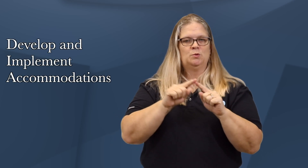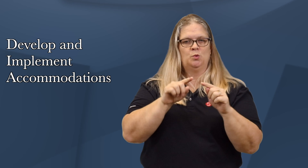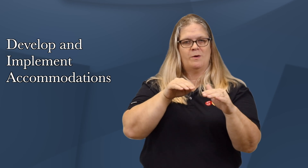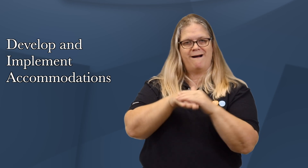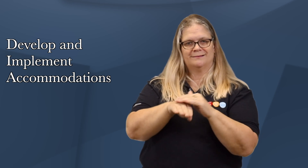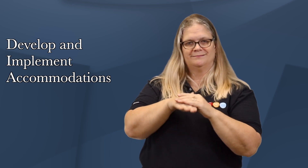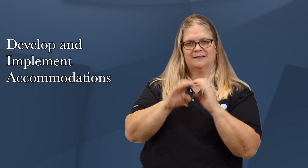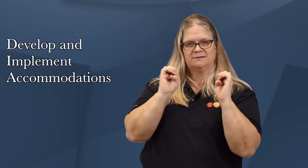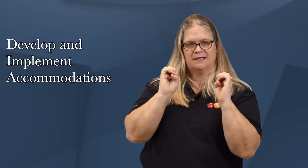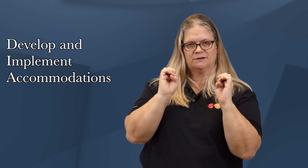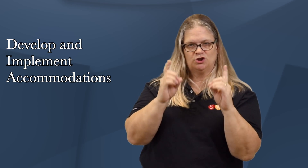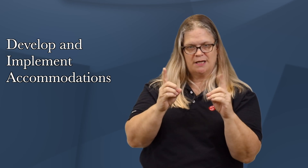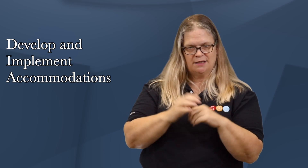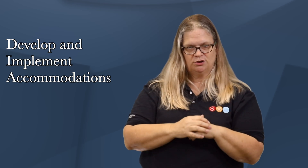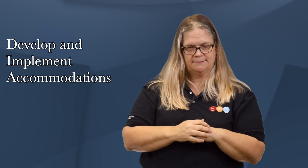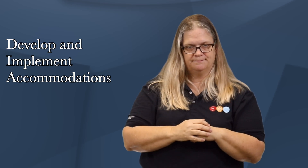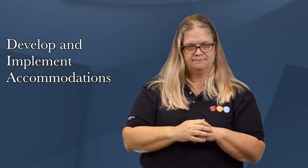to be able to access their education.